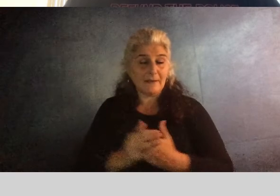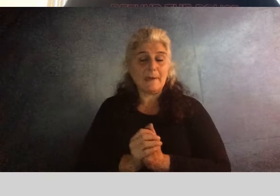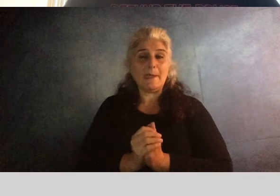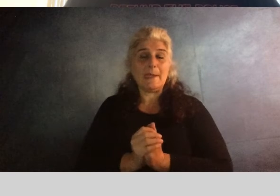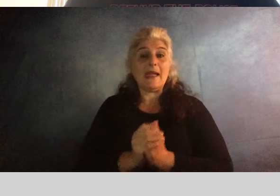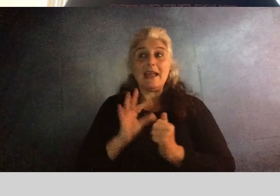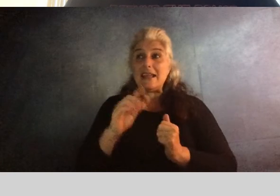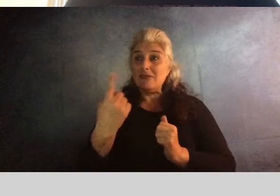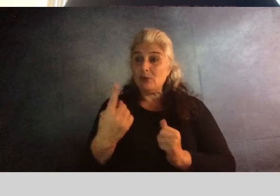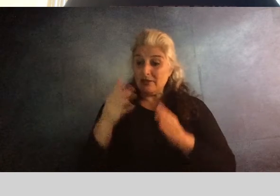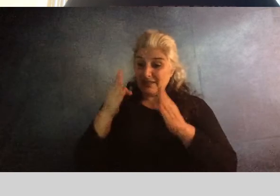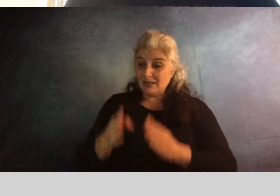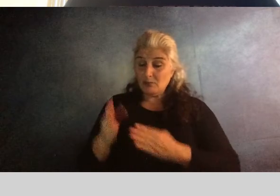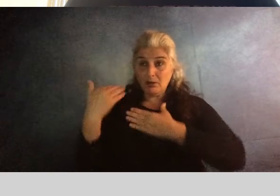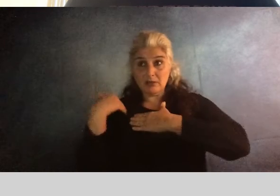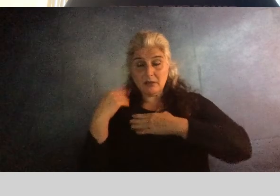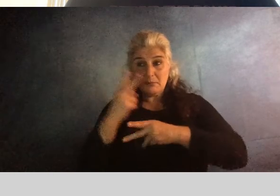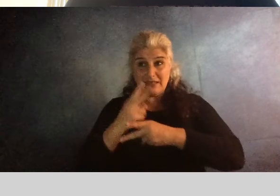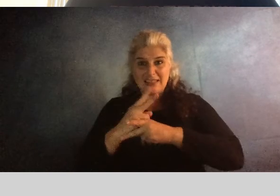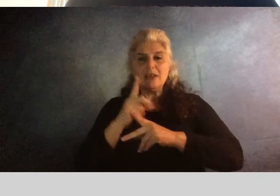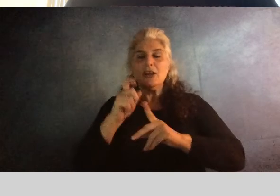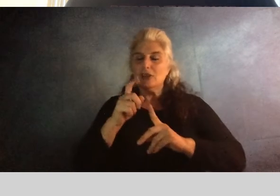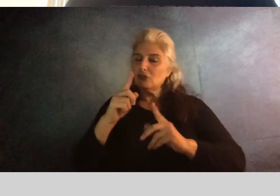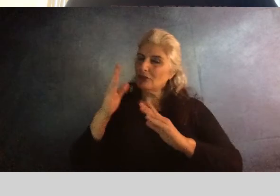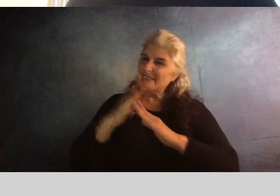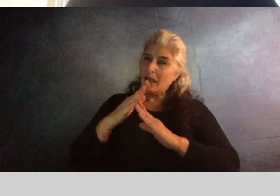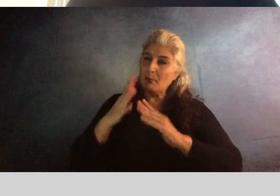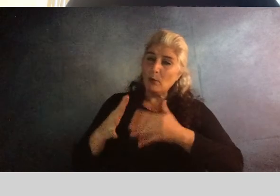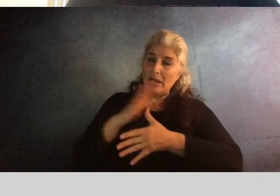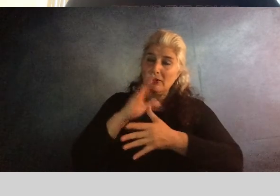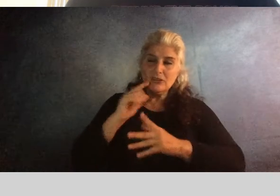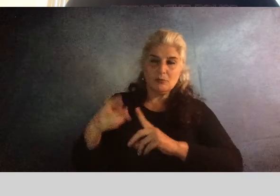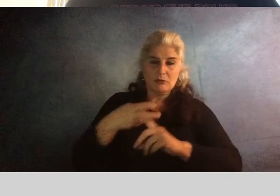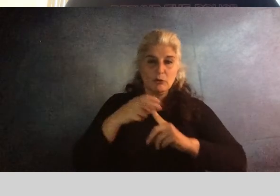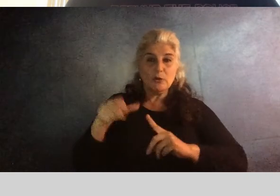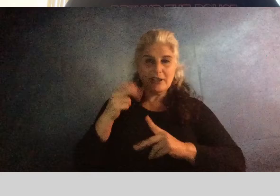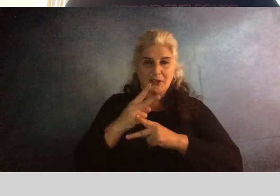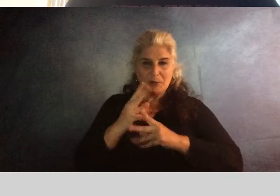If you are a single-person maintainer, recruiting other maintainers should be your top priority. While I was researching this talk,